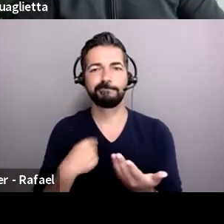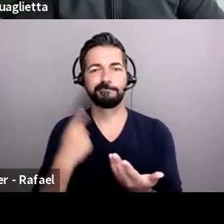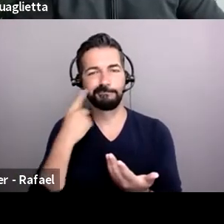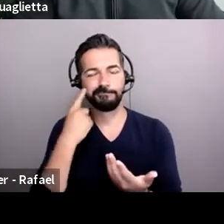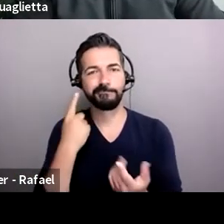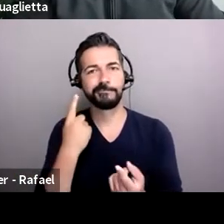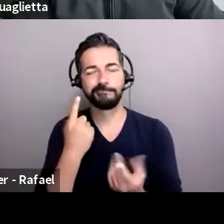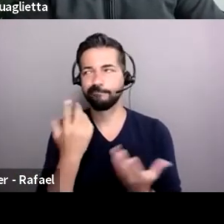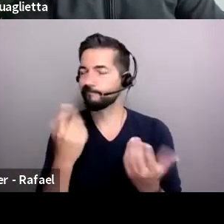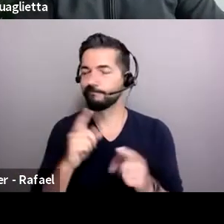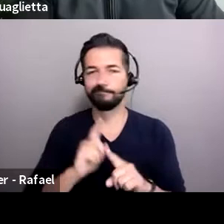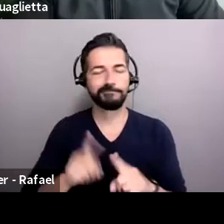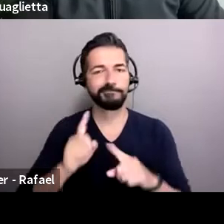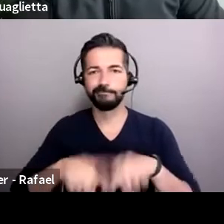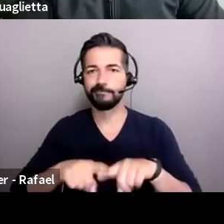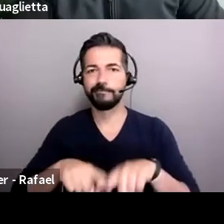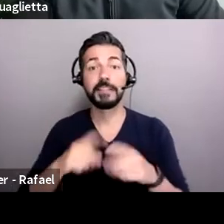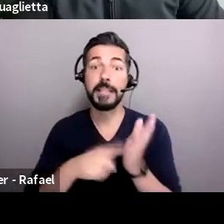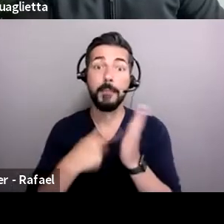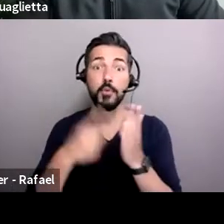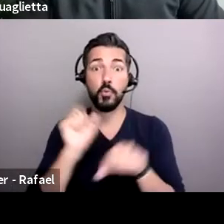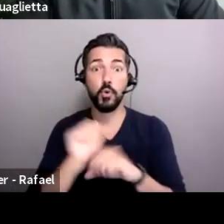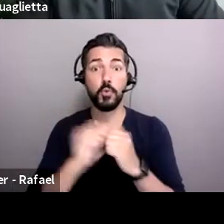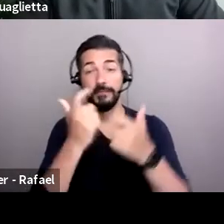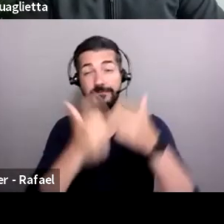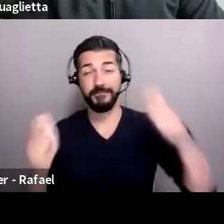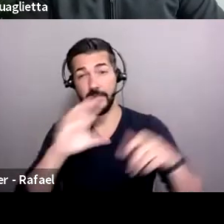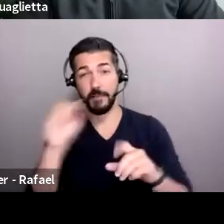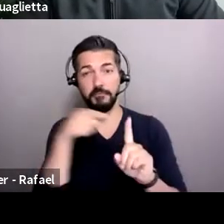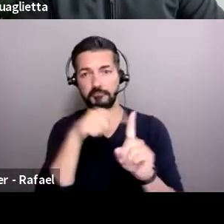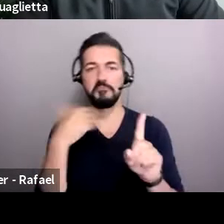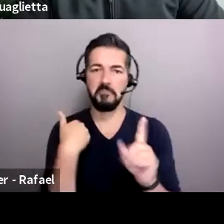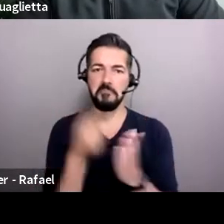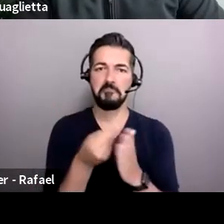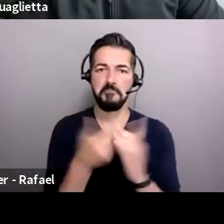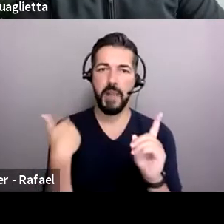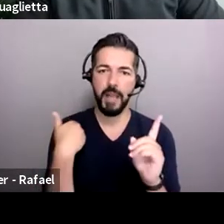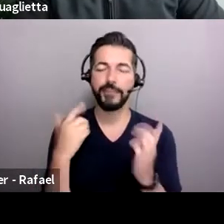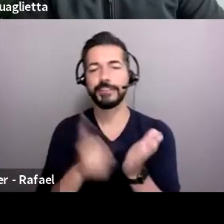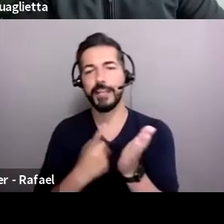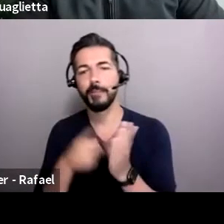Sometimes you work with these larger enterprise companies that really do have the budget. Sometimes you're working with smaller, medium companies that,